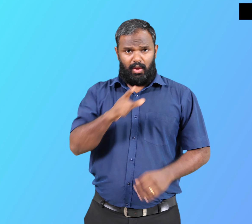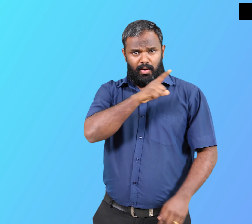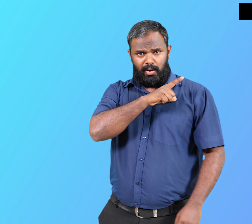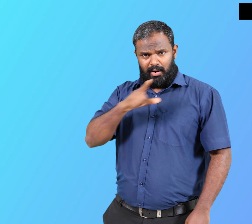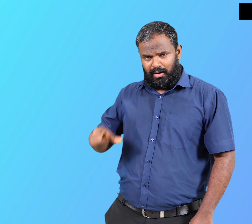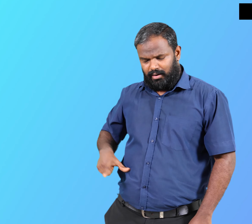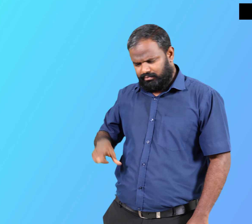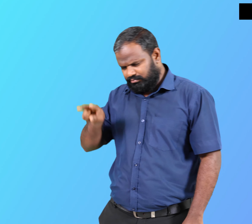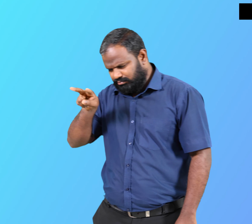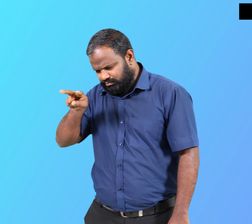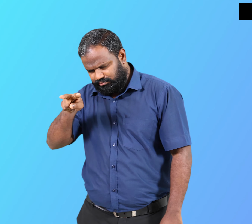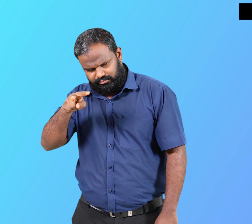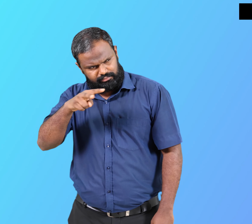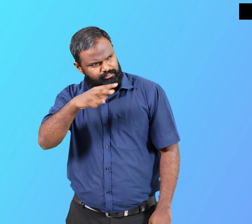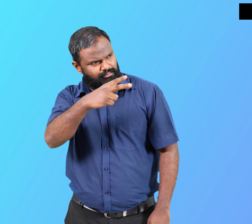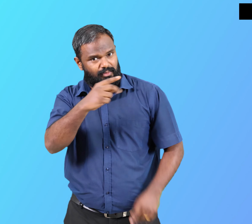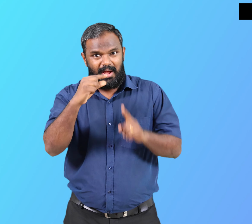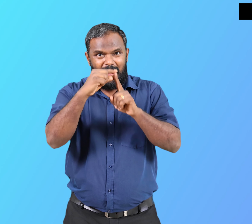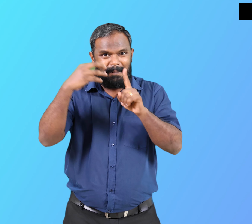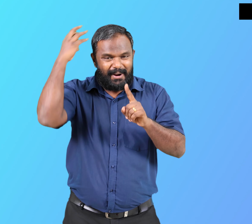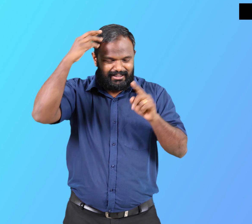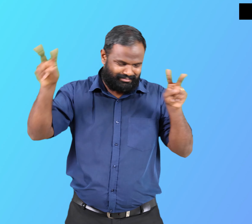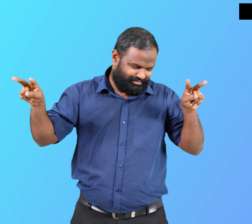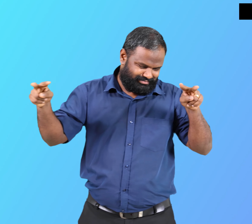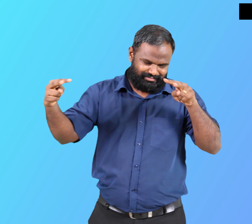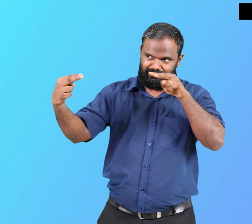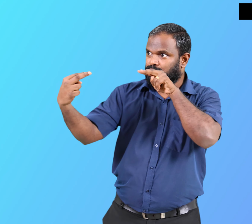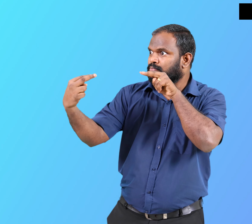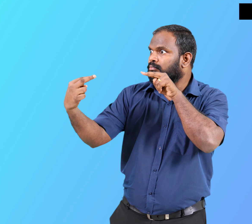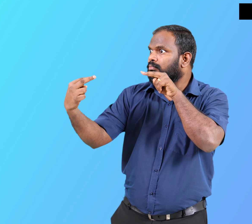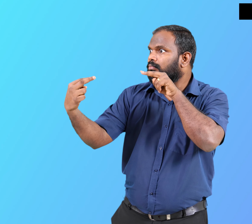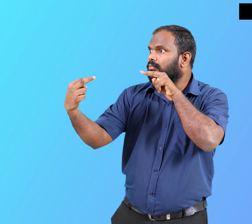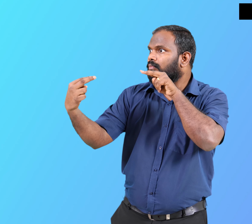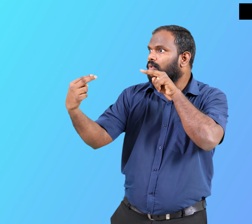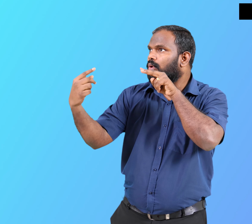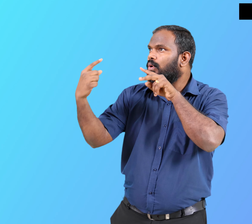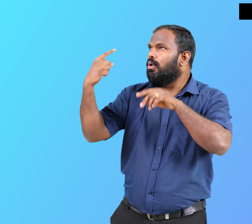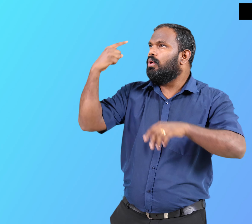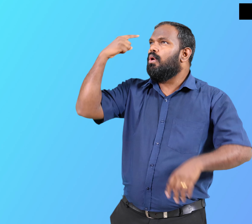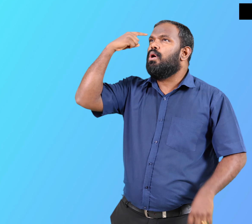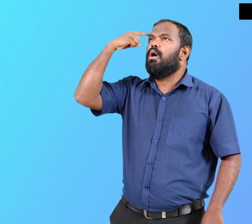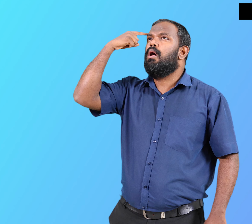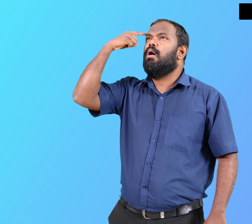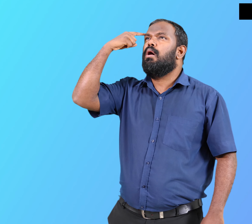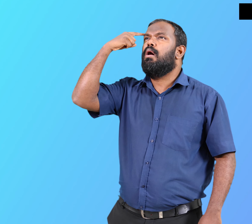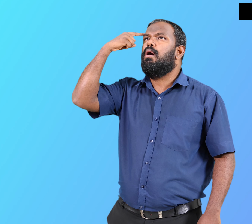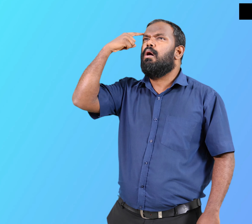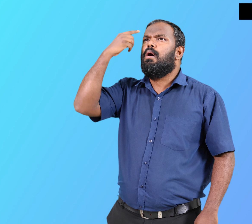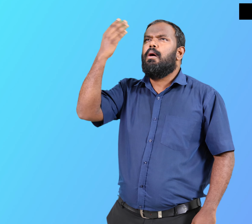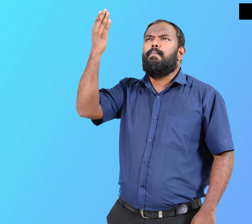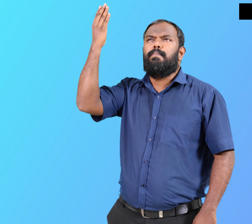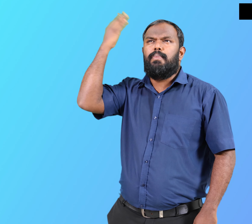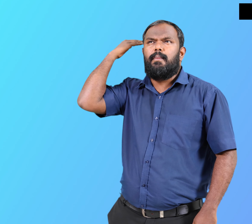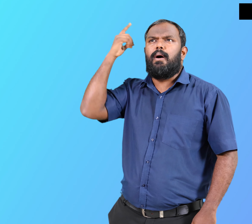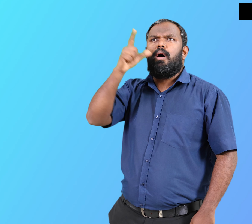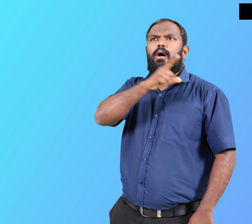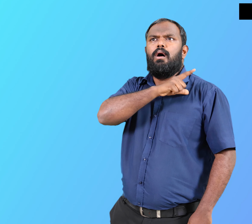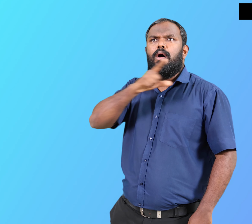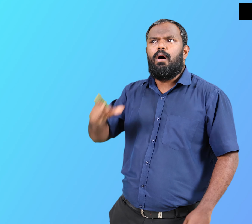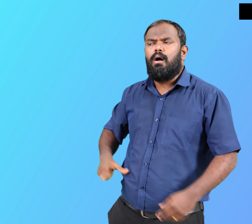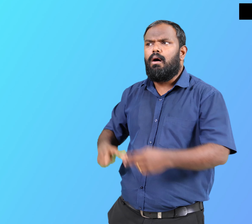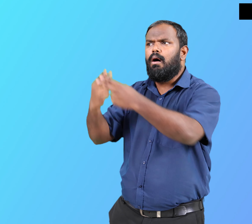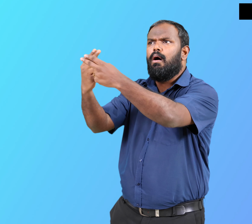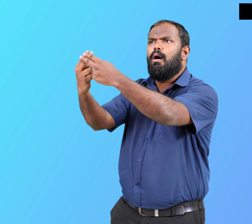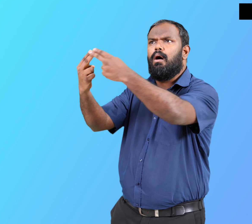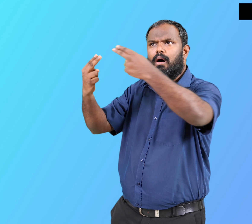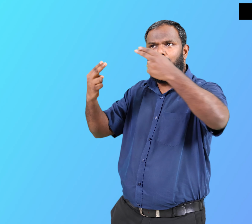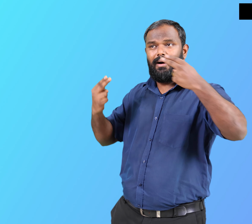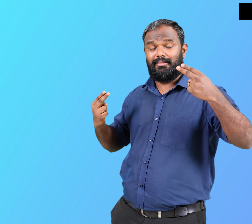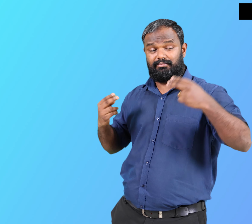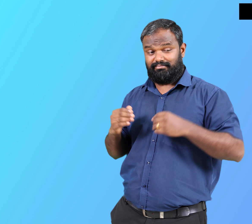Then the Lord turned and looked into Peter’s eyes. And Peter remembered what the Lord had said,